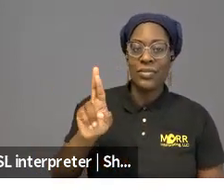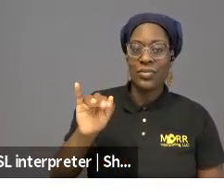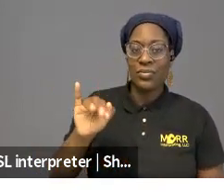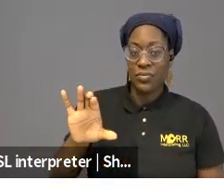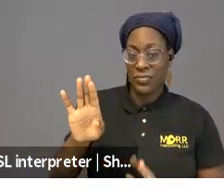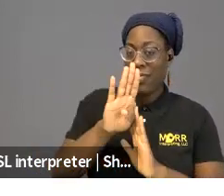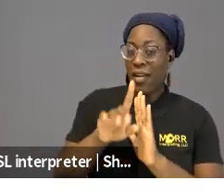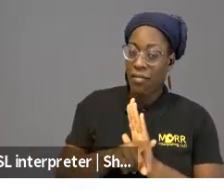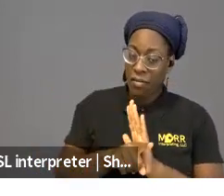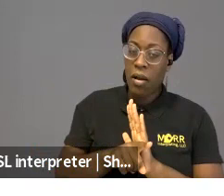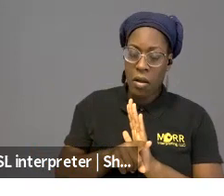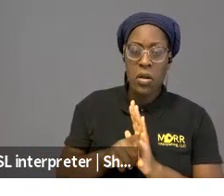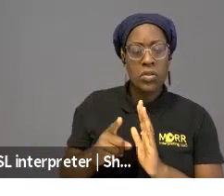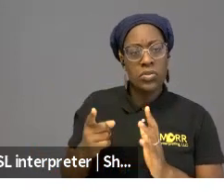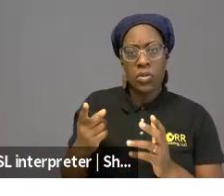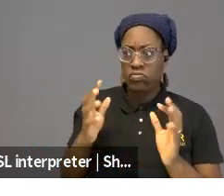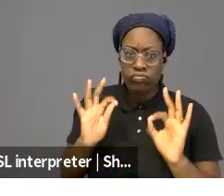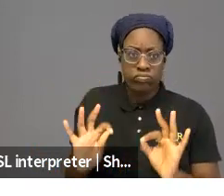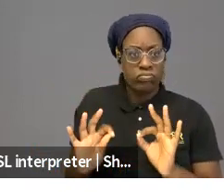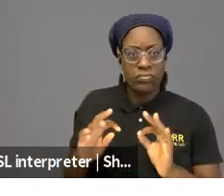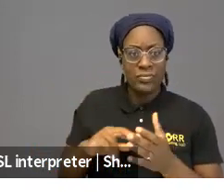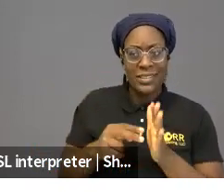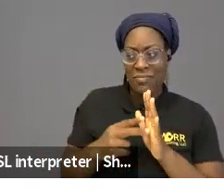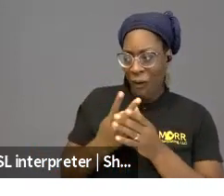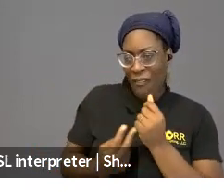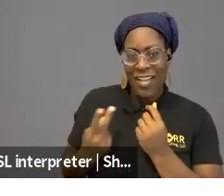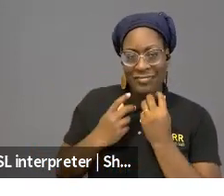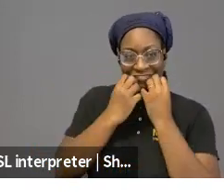important partners. But we also collaborate with the library learning commons,